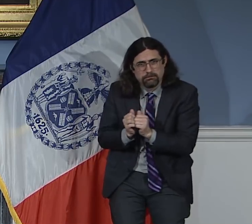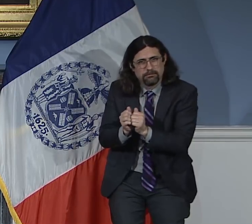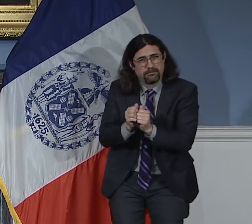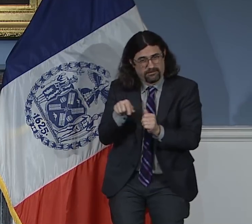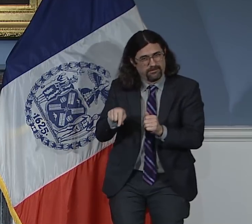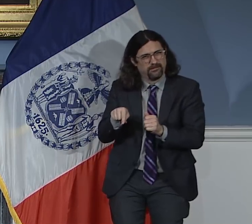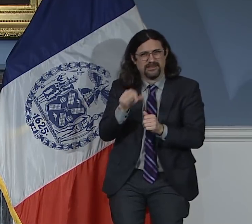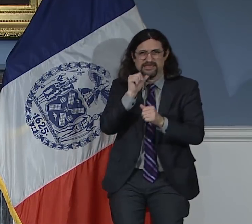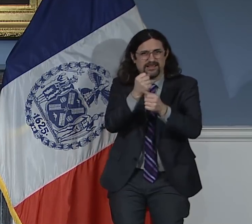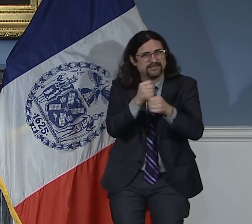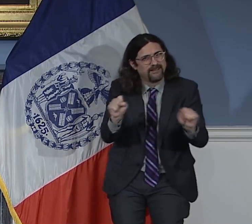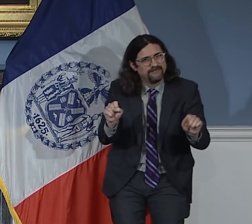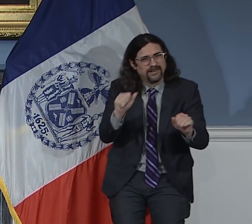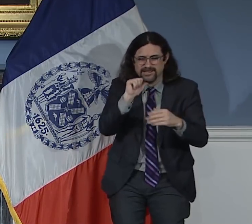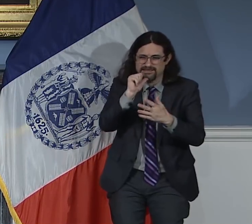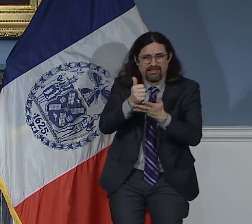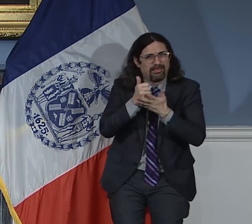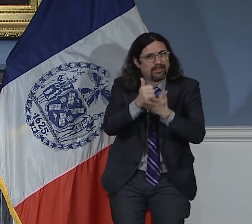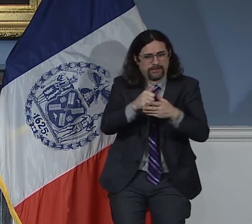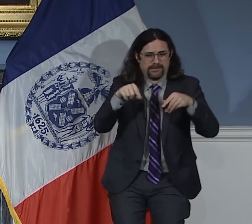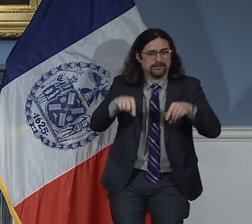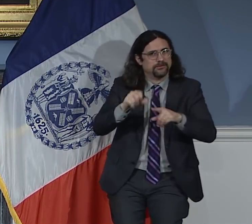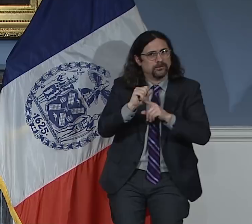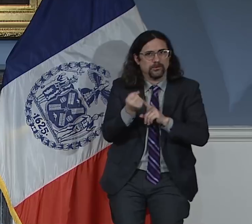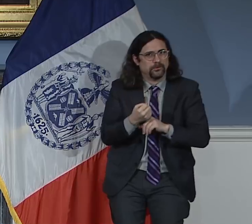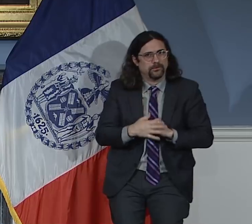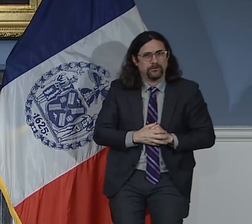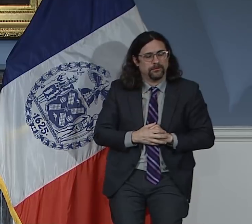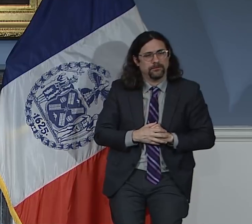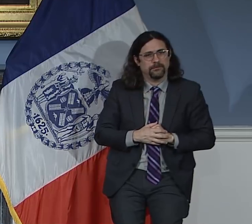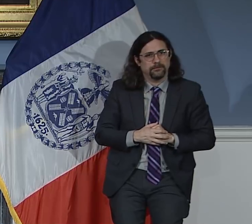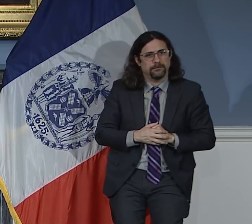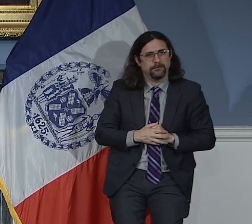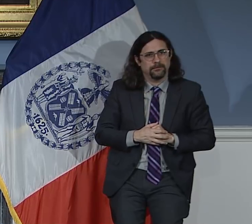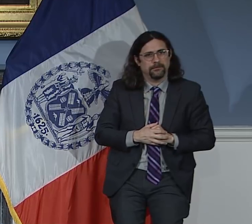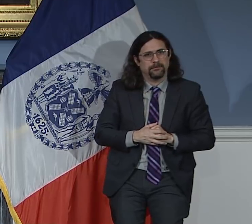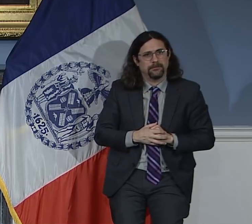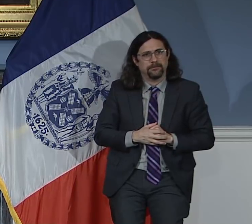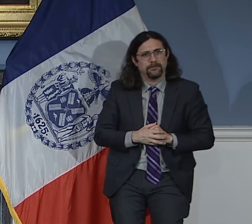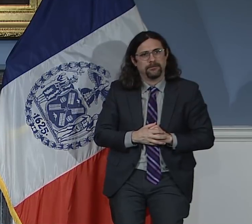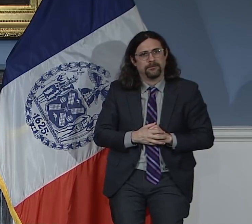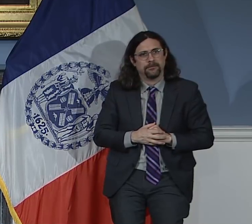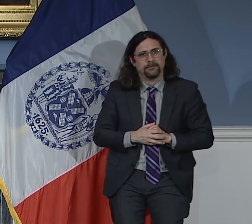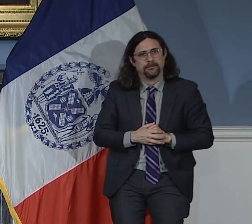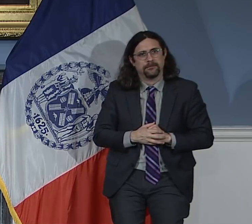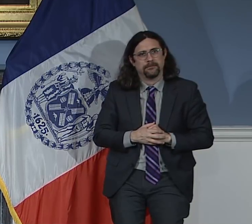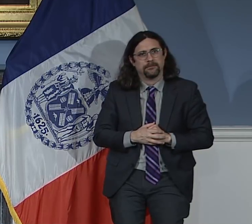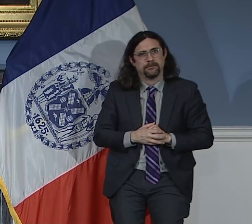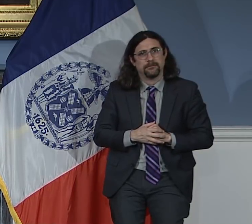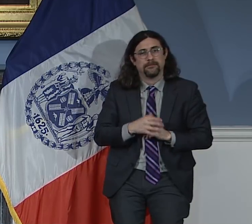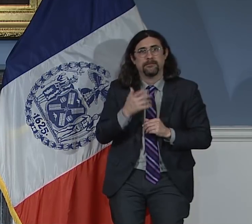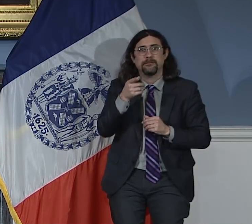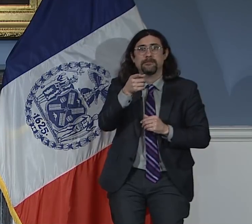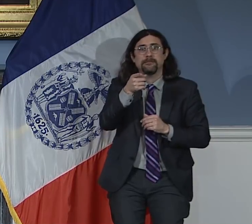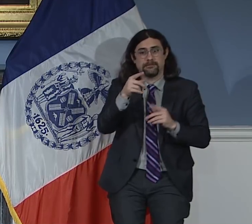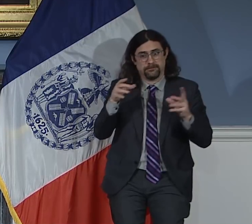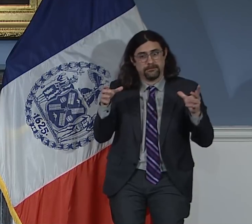NOT FAITHFUL TO GATHER LARGE NUMBERS OF PEOPLE IN A SMALL SPACE FORIN FOALRM SERVICES THAT WOULD ONLY SEERV